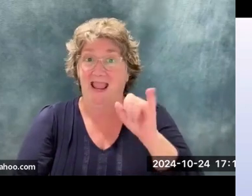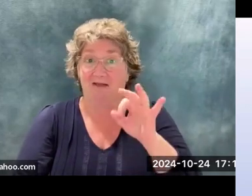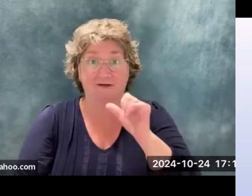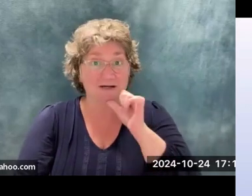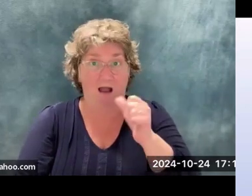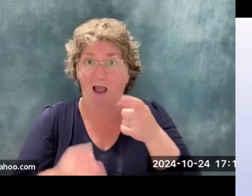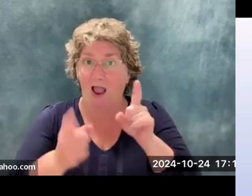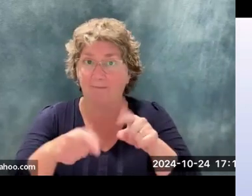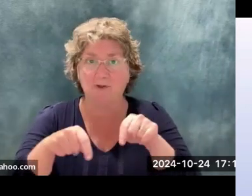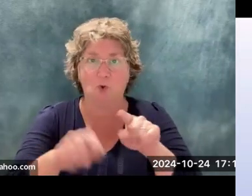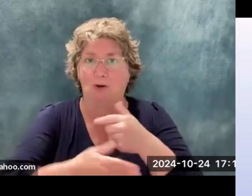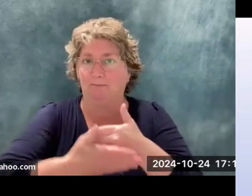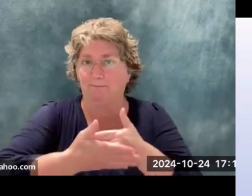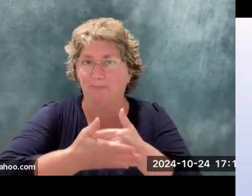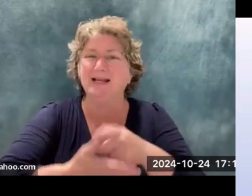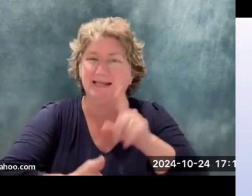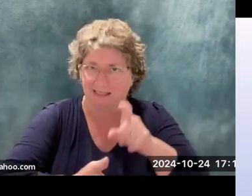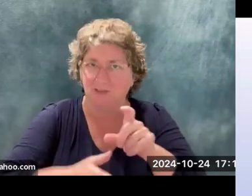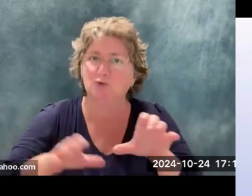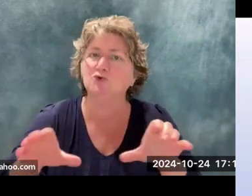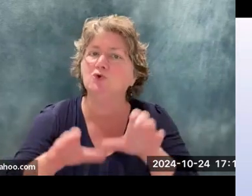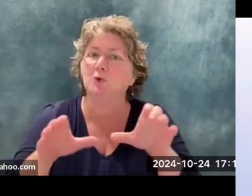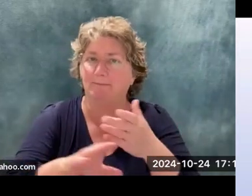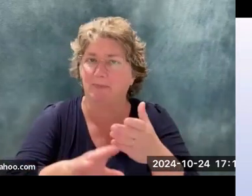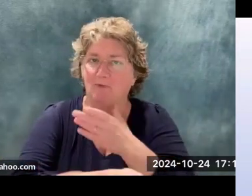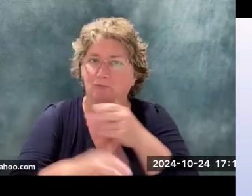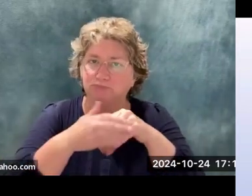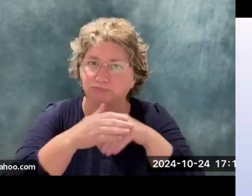but also human papillomavirus to prevent cancer